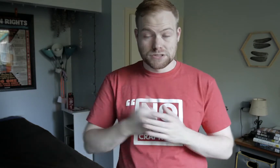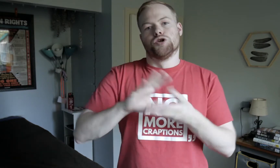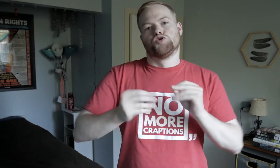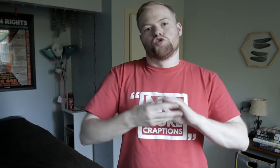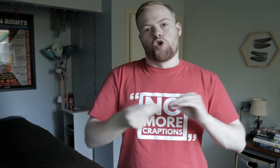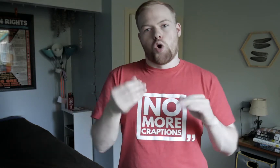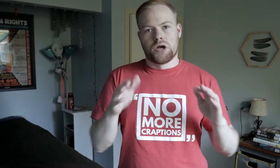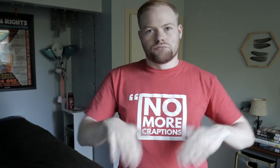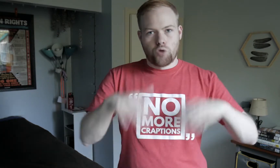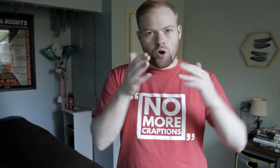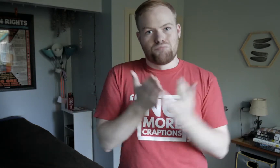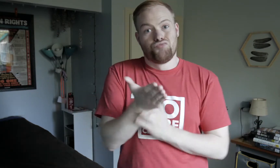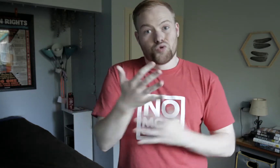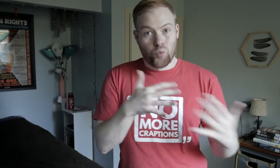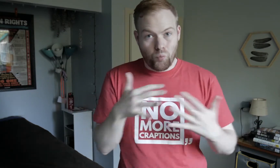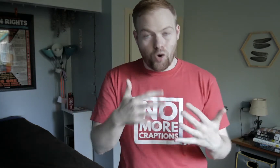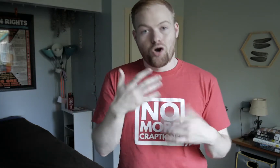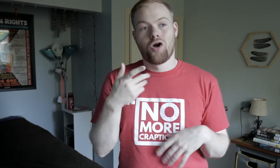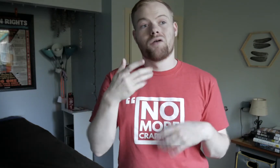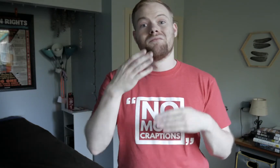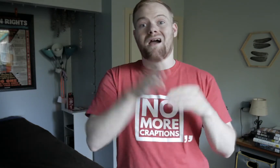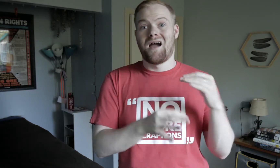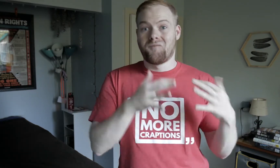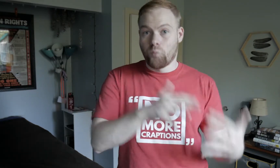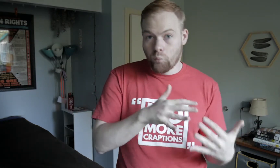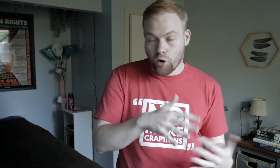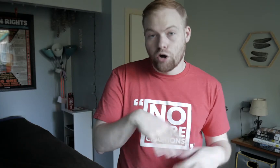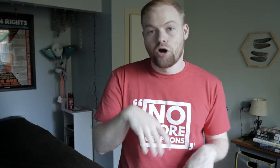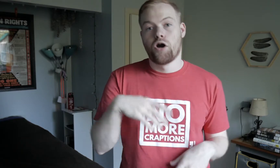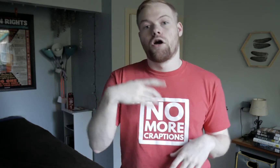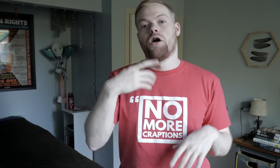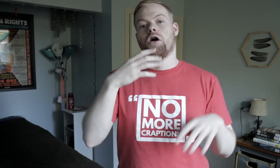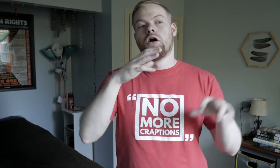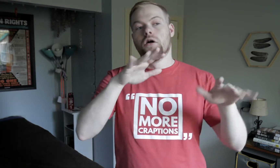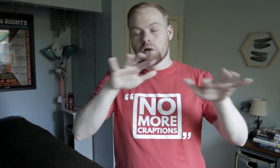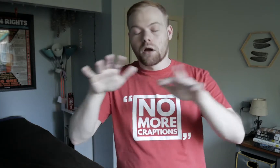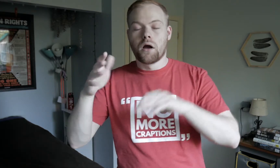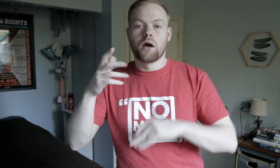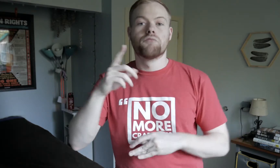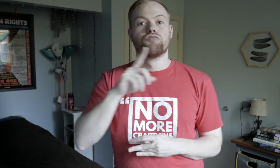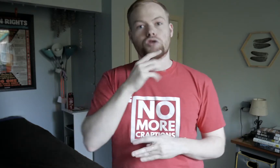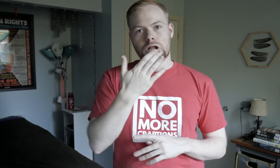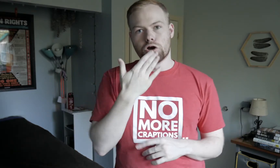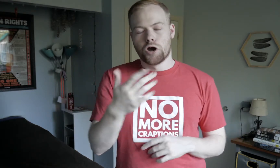It’s their story of growing up through the war, the end of the war… It’s really good.